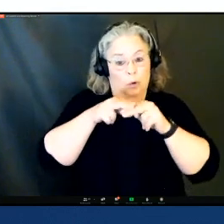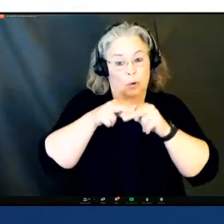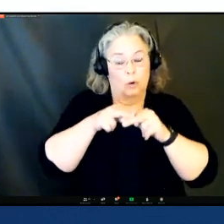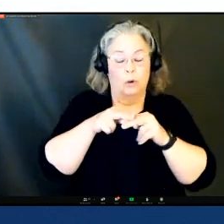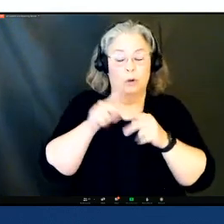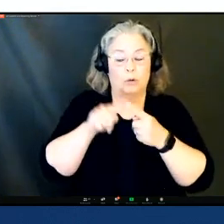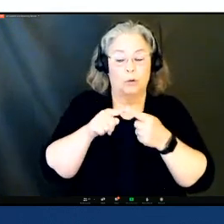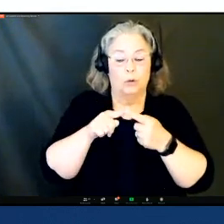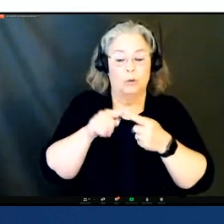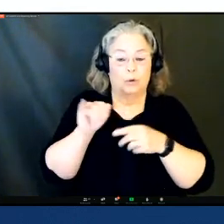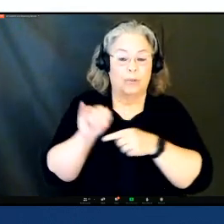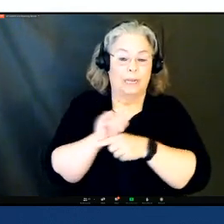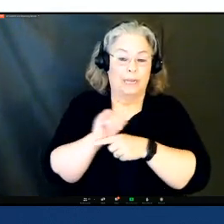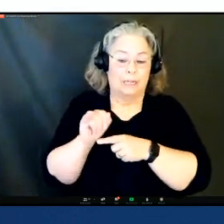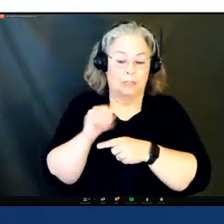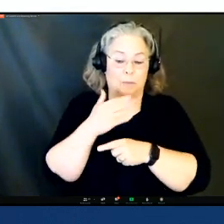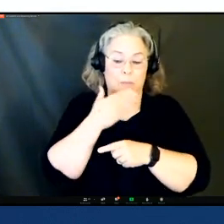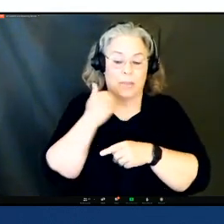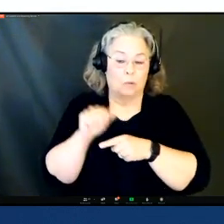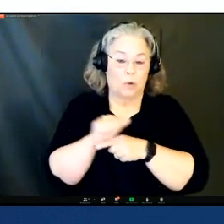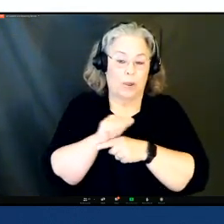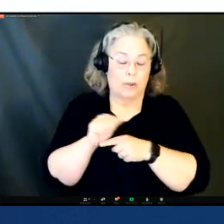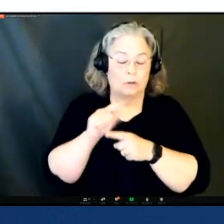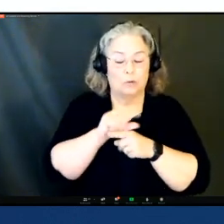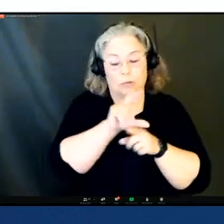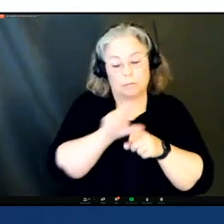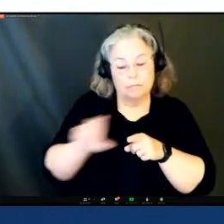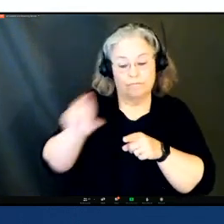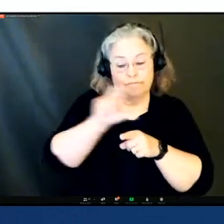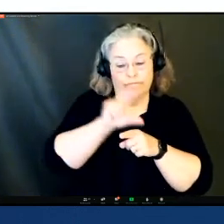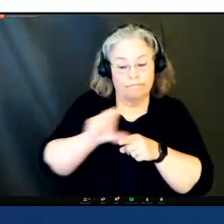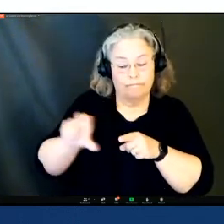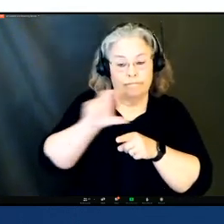level would be accomplished by setting aside money in reserves during the budget process.